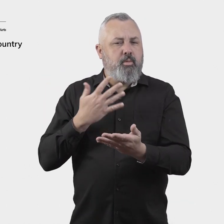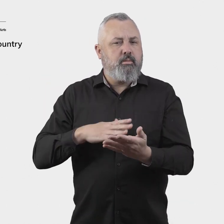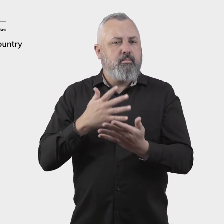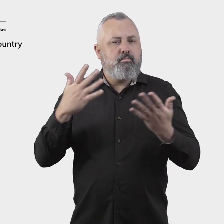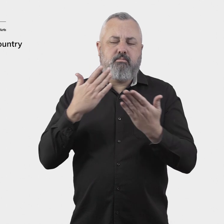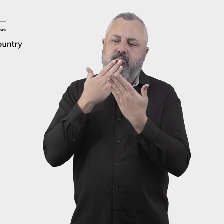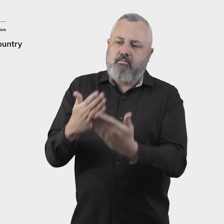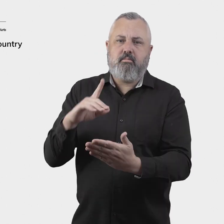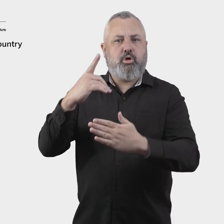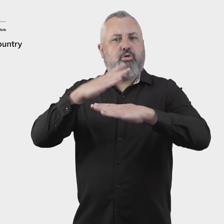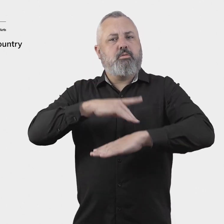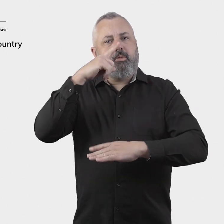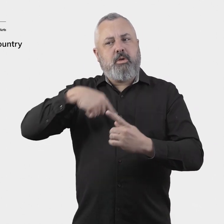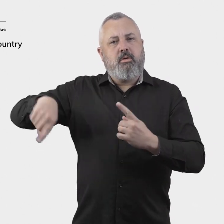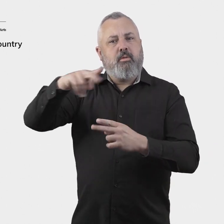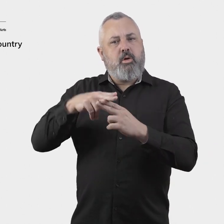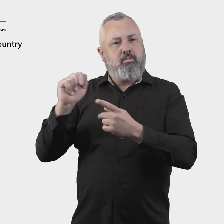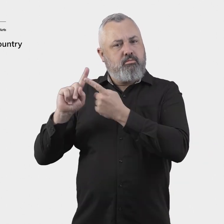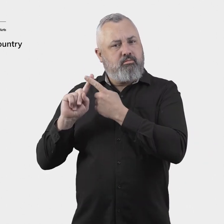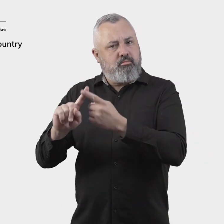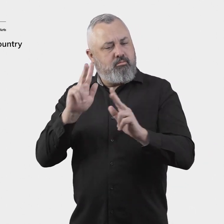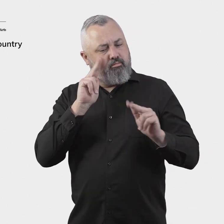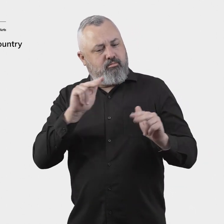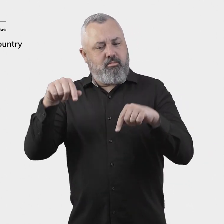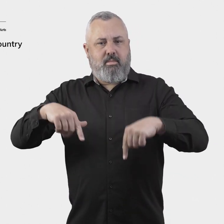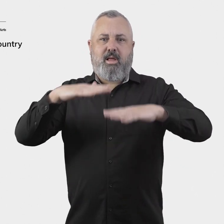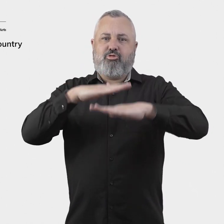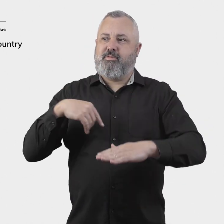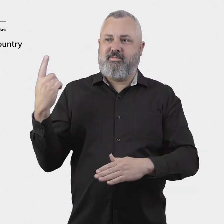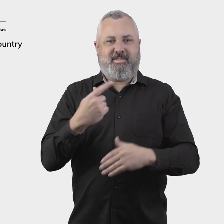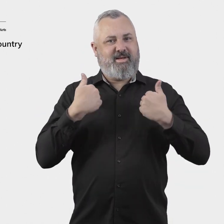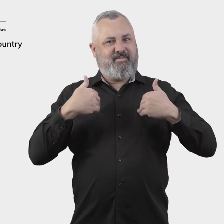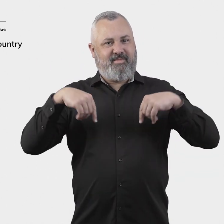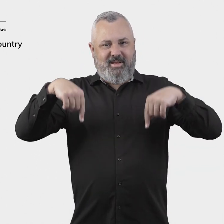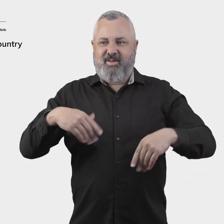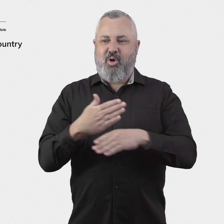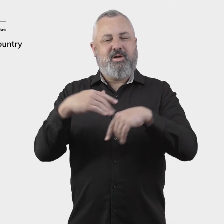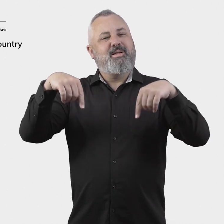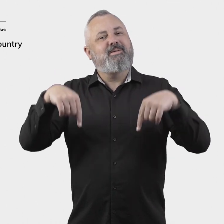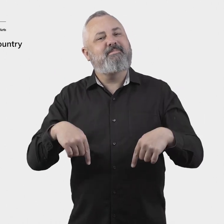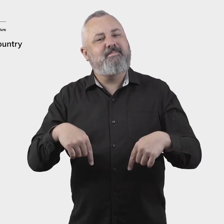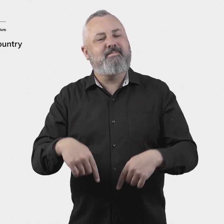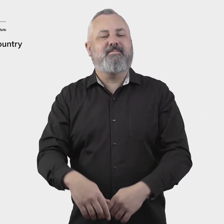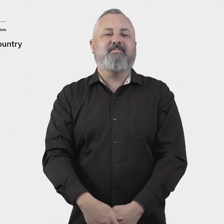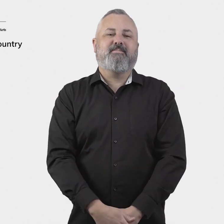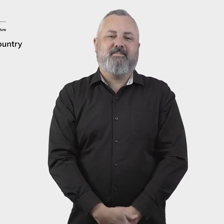We thank First Nations people for their continuing custodianship of, and care for, the Country that we live and work on today.